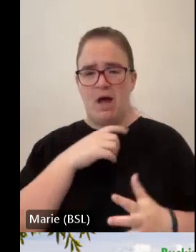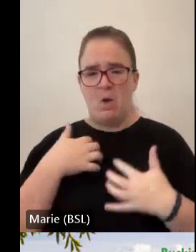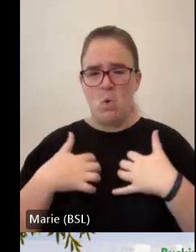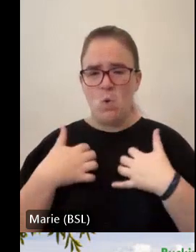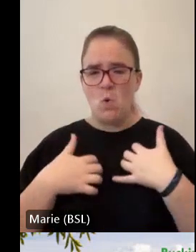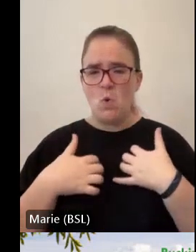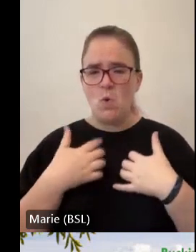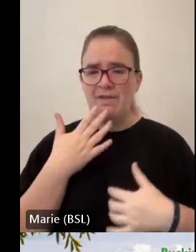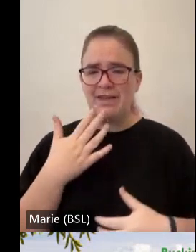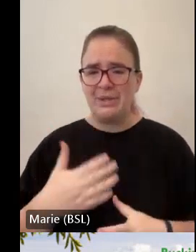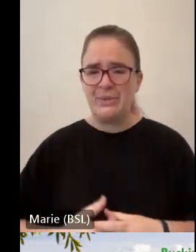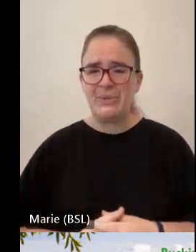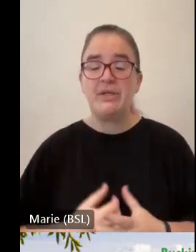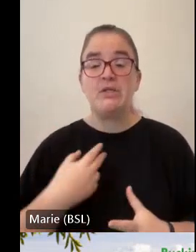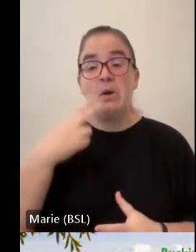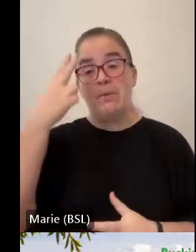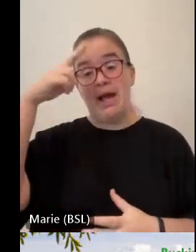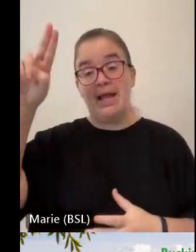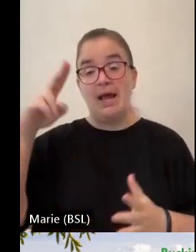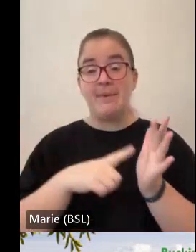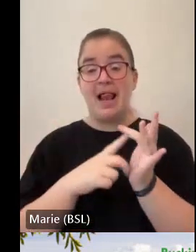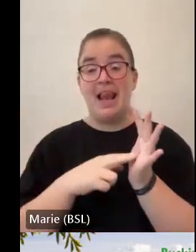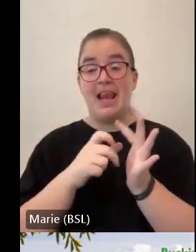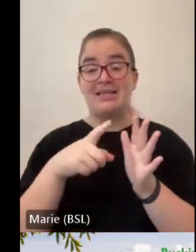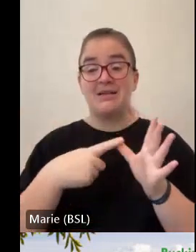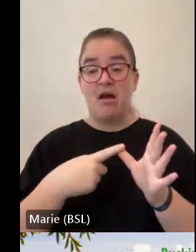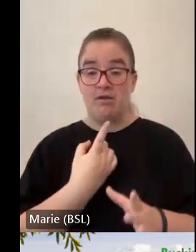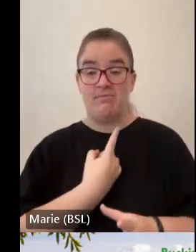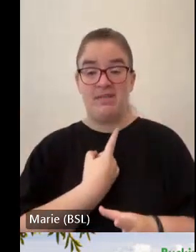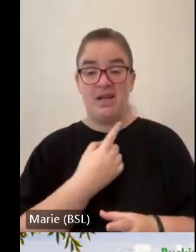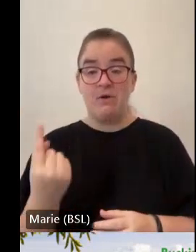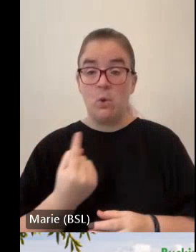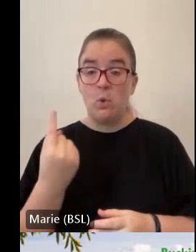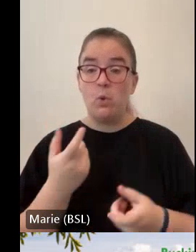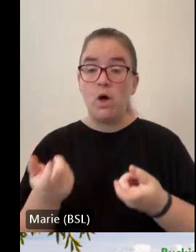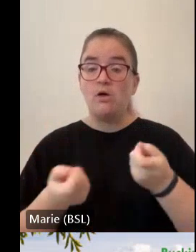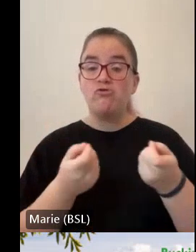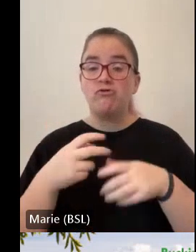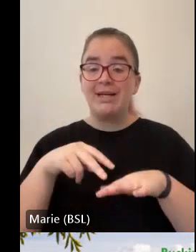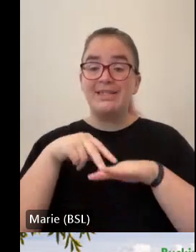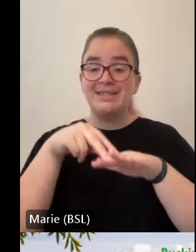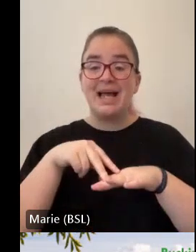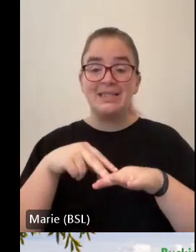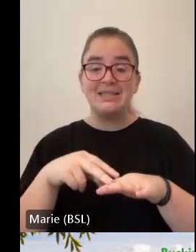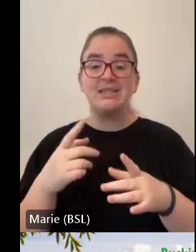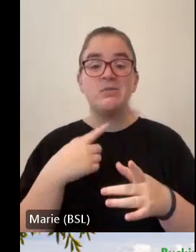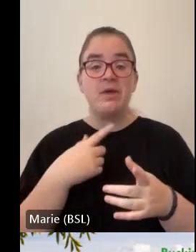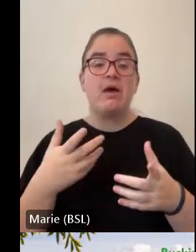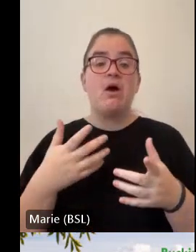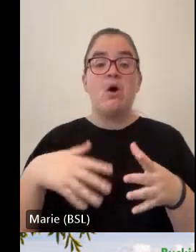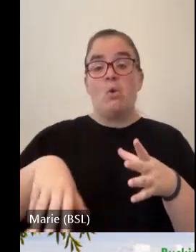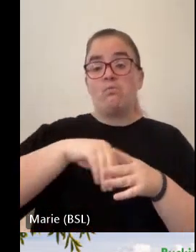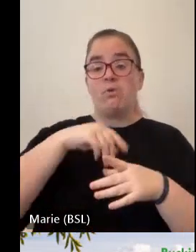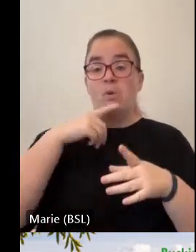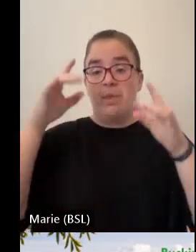And so, yeah, I'm Linda. I'm a trading standards officer with bucks and Surrey trading standards and.